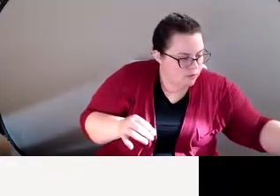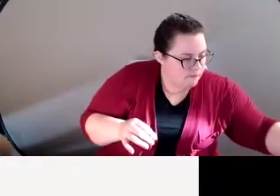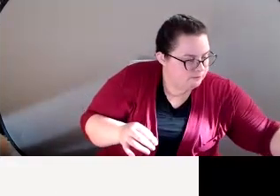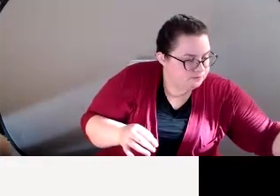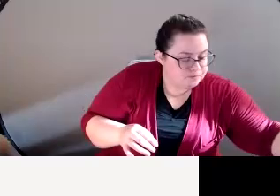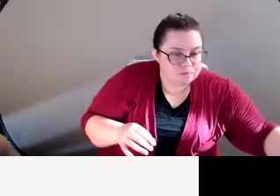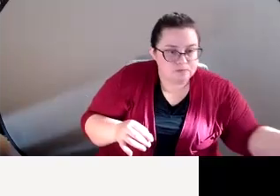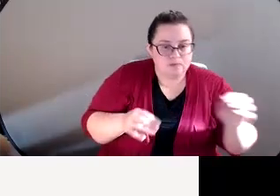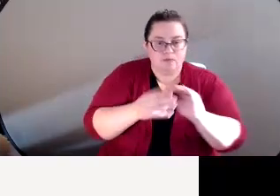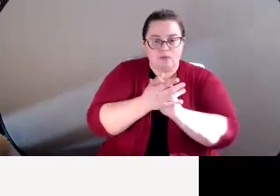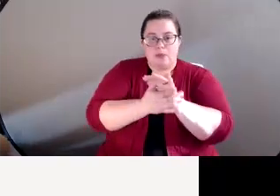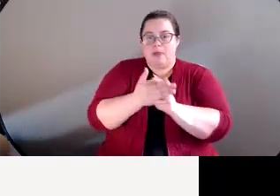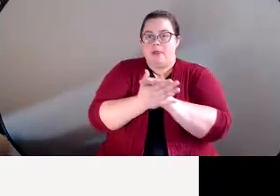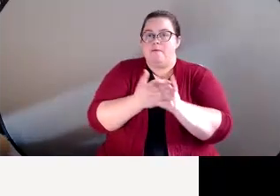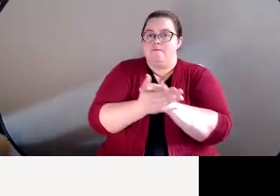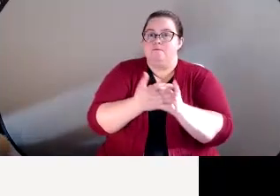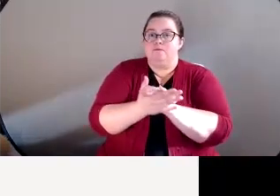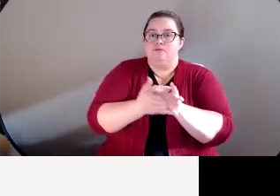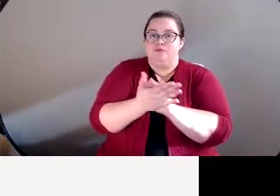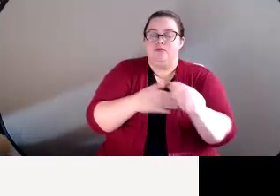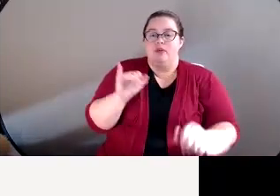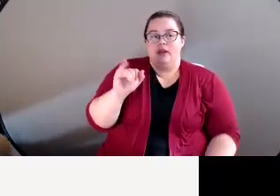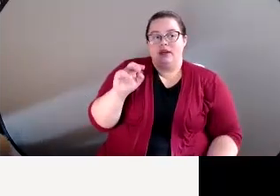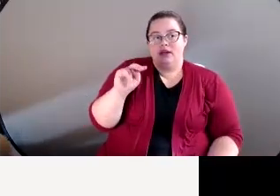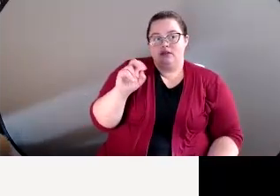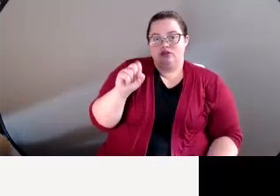So InstructureCon is an annual summer conference